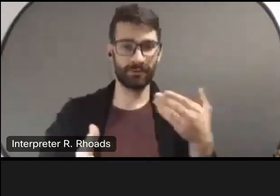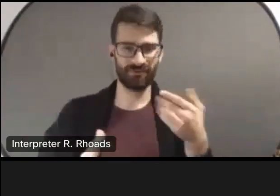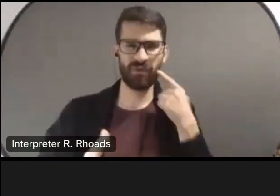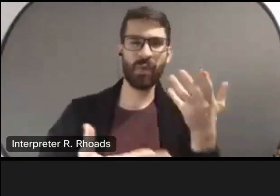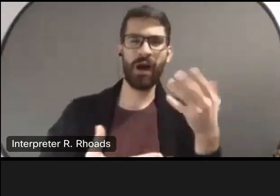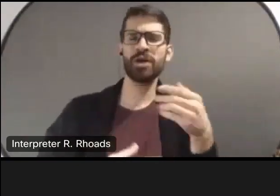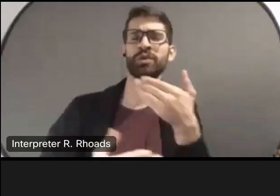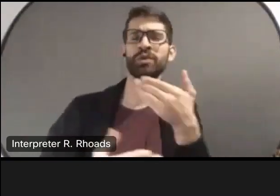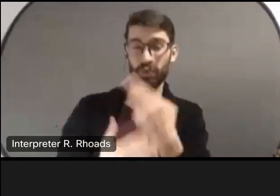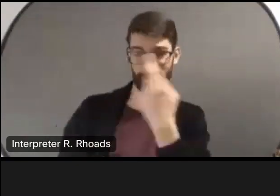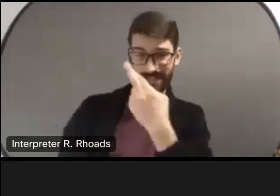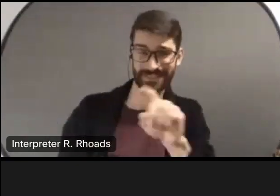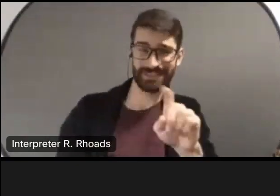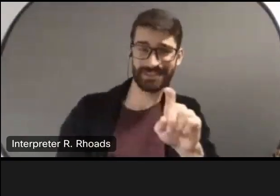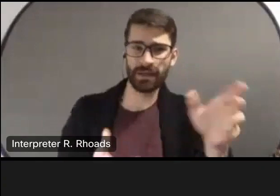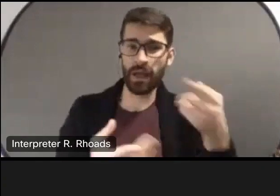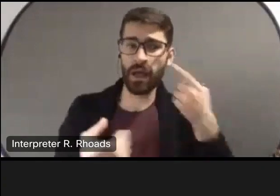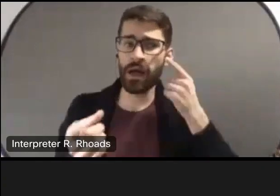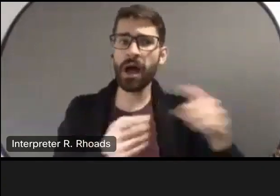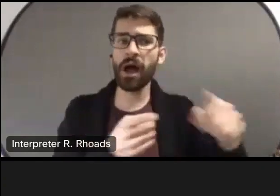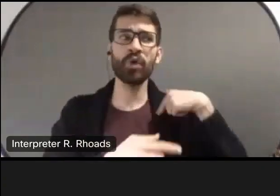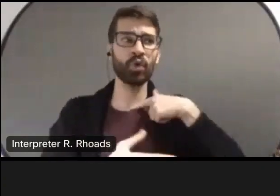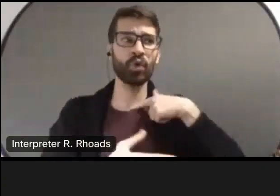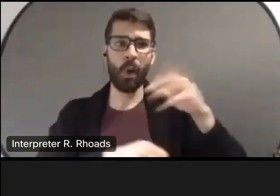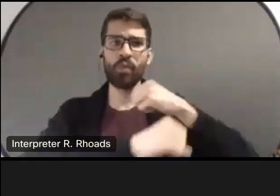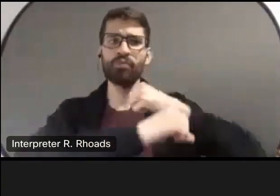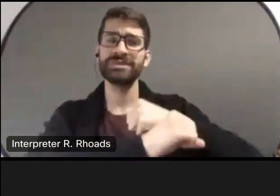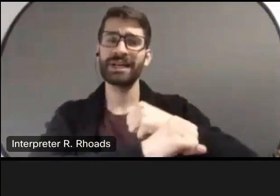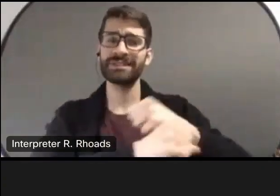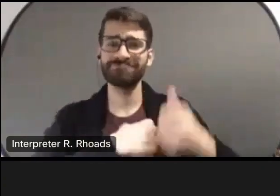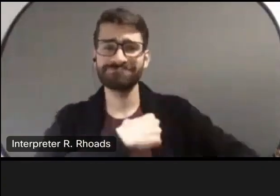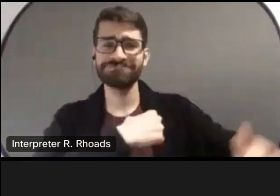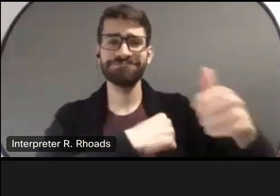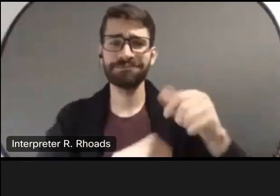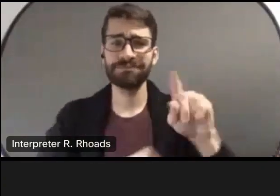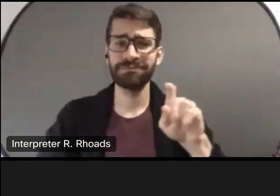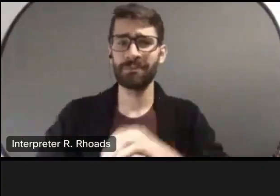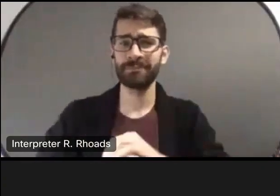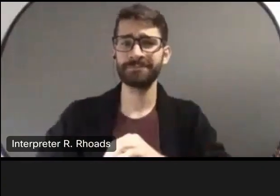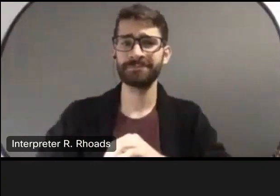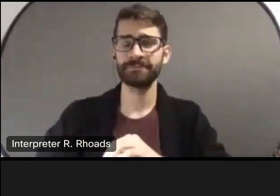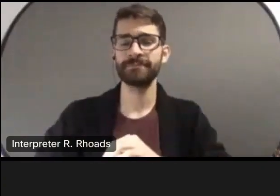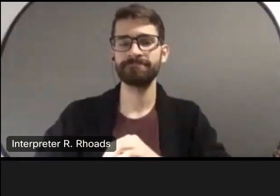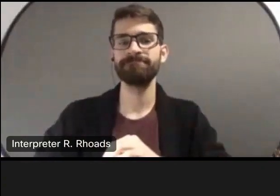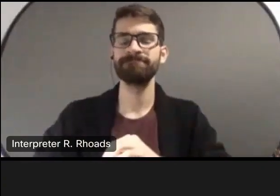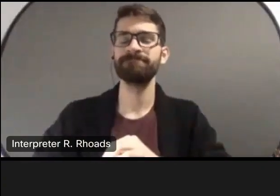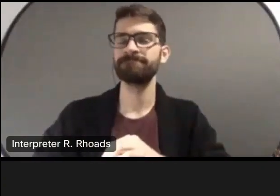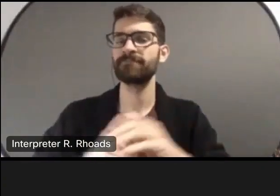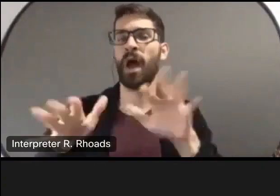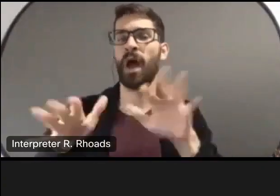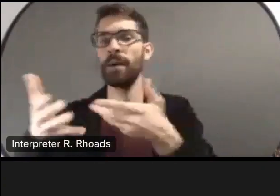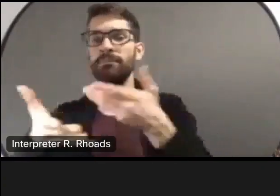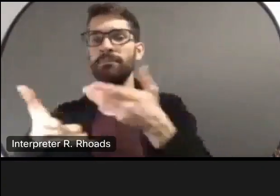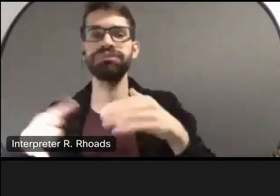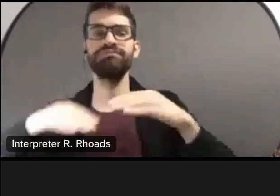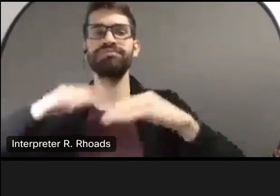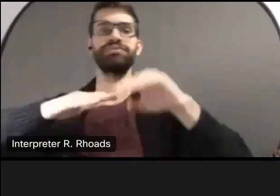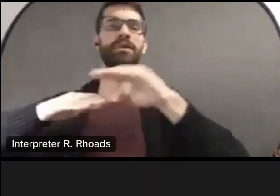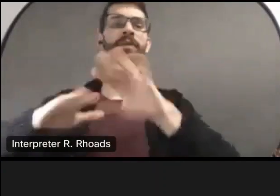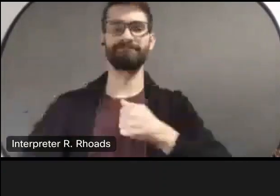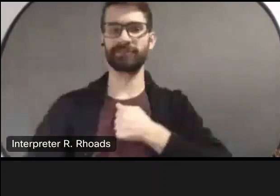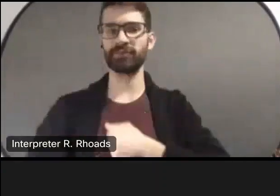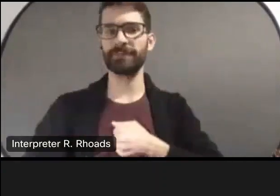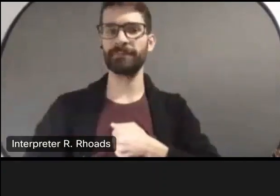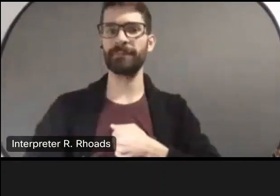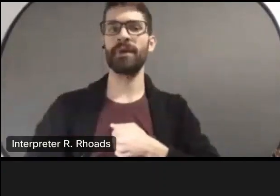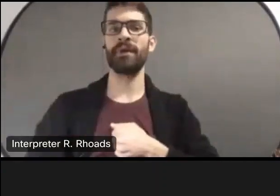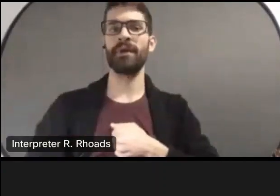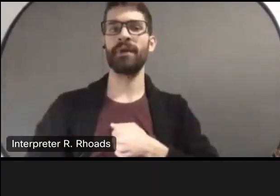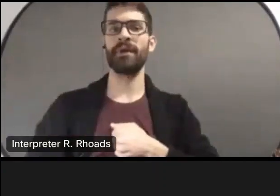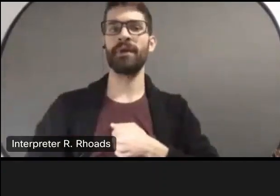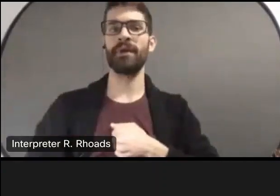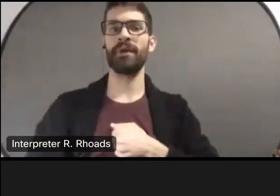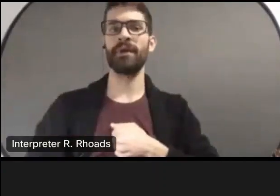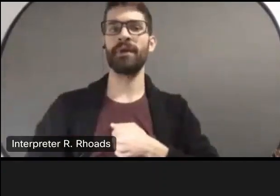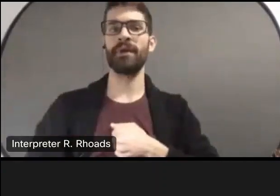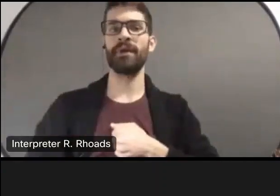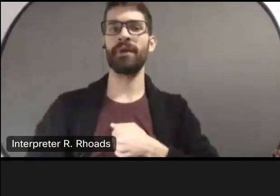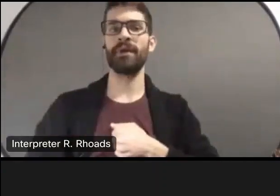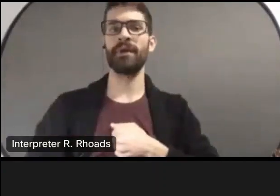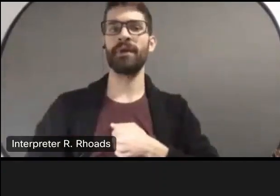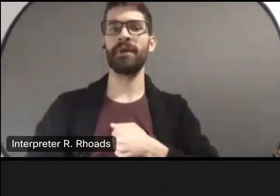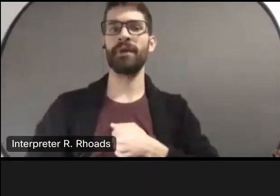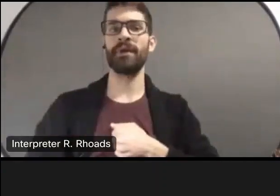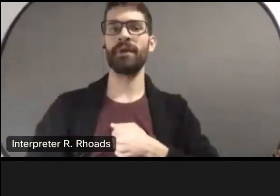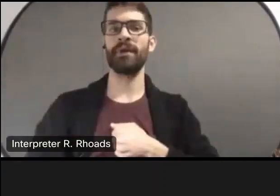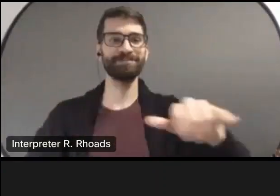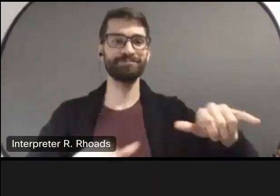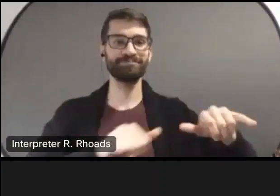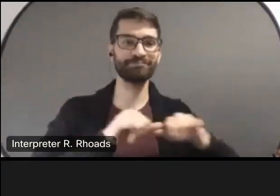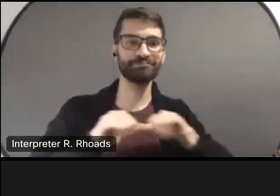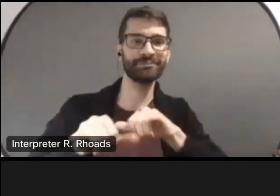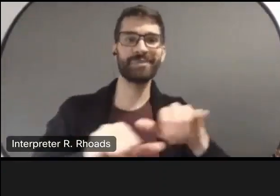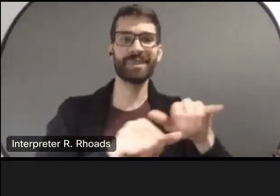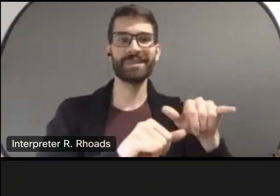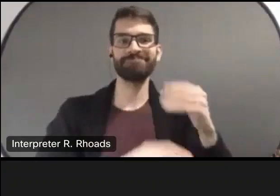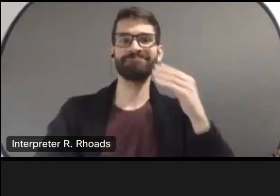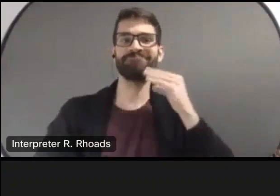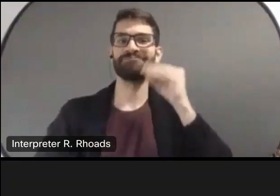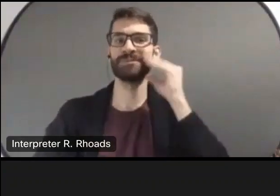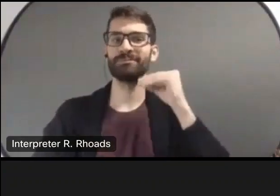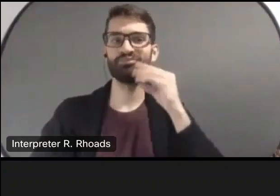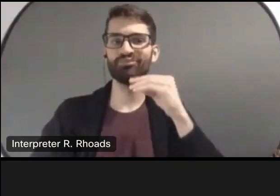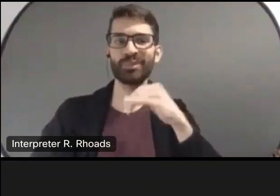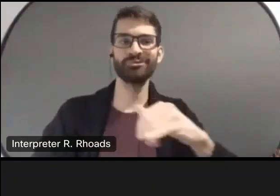(Boese) We all have some experience to share on this one. I know that at the highest level